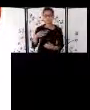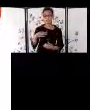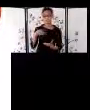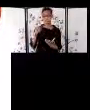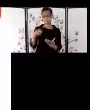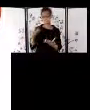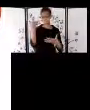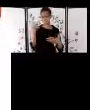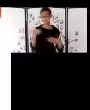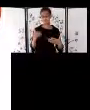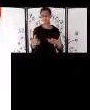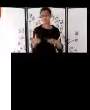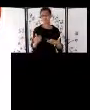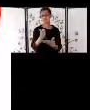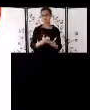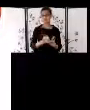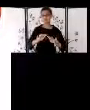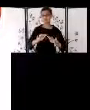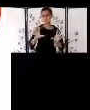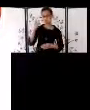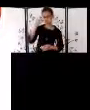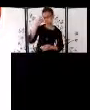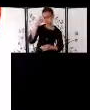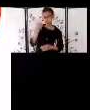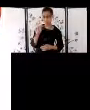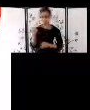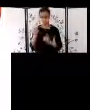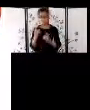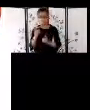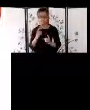questions let us know. You’ll be asked for your current contact